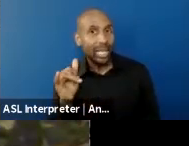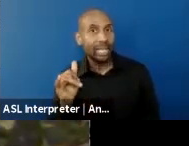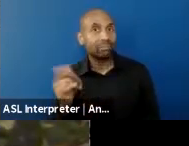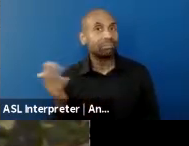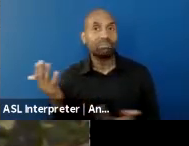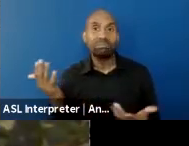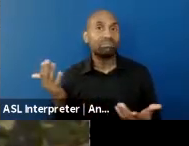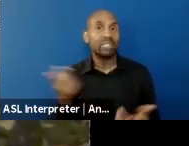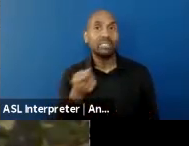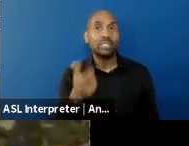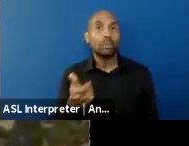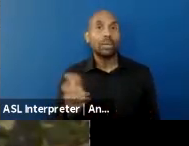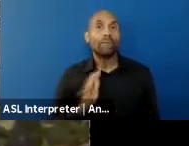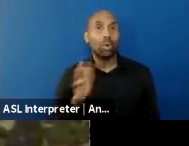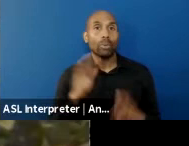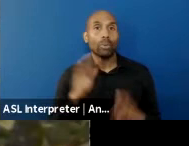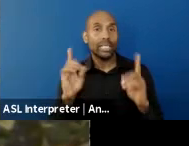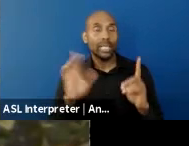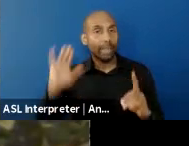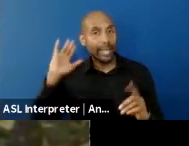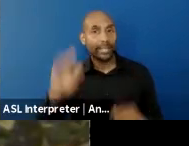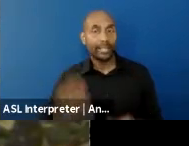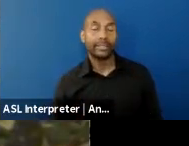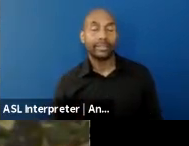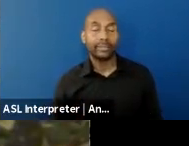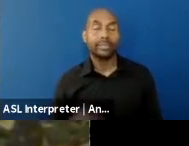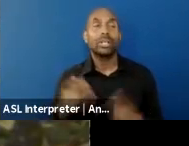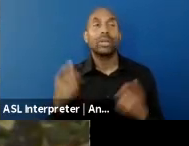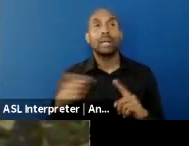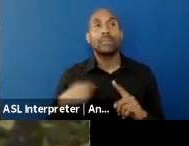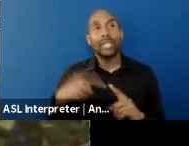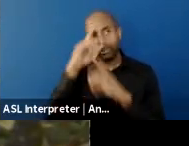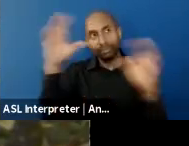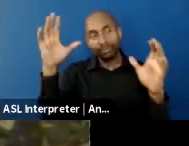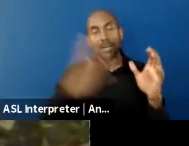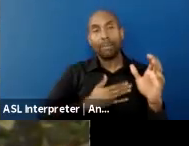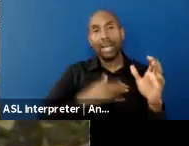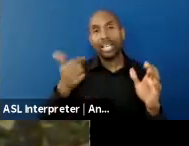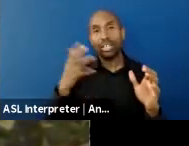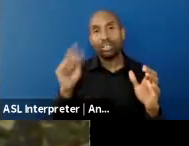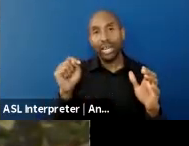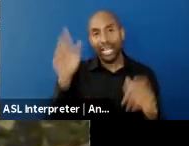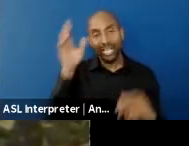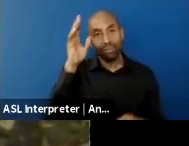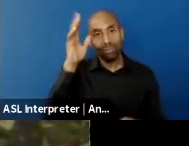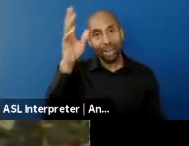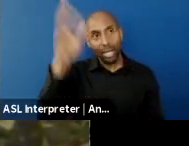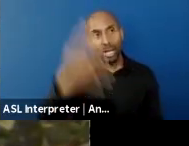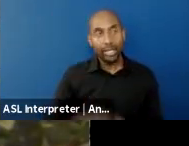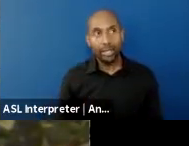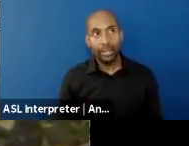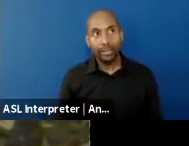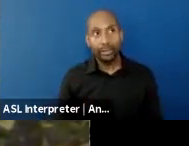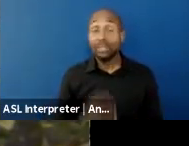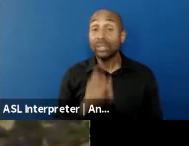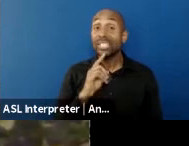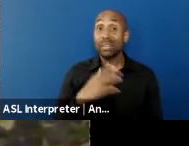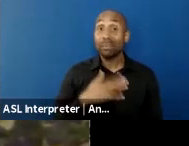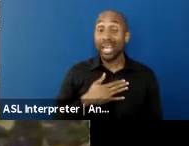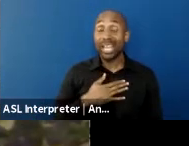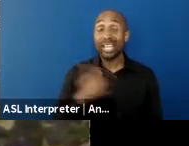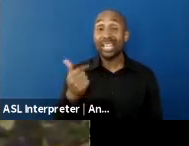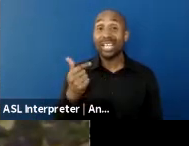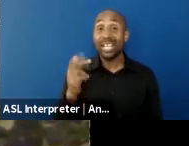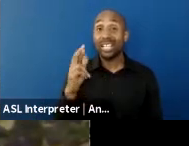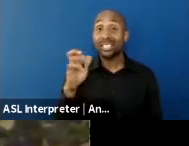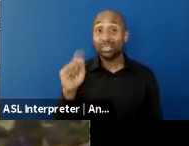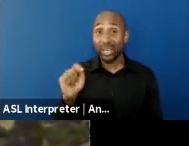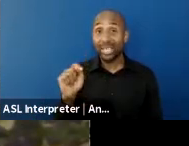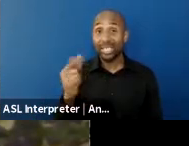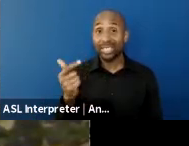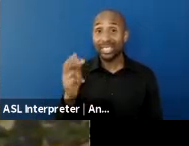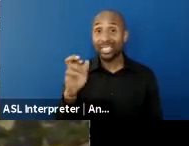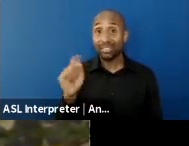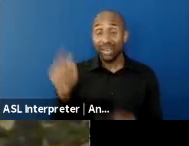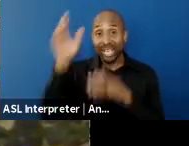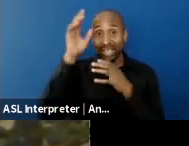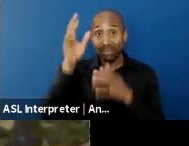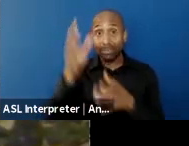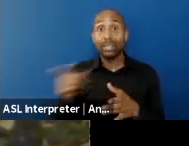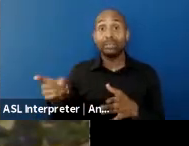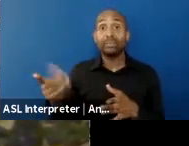When I think about my great grandfather, my great great grandparents were former slaves.